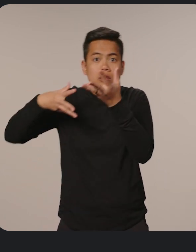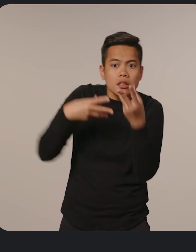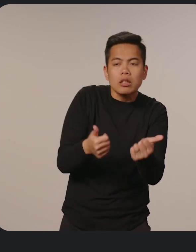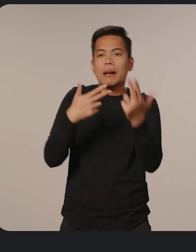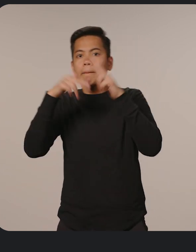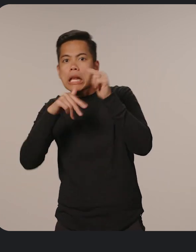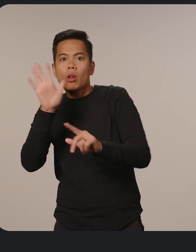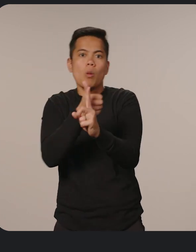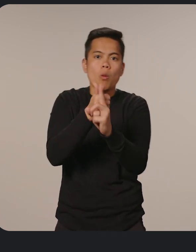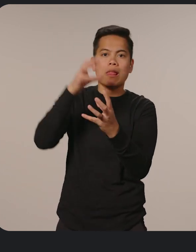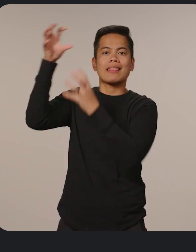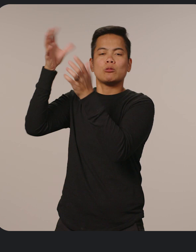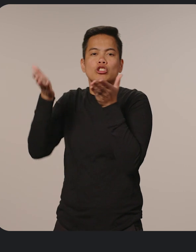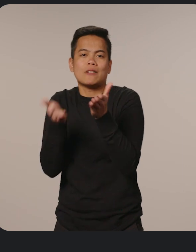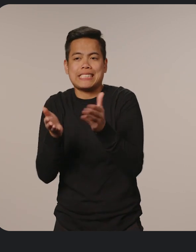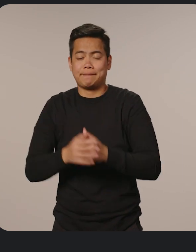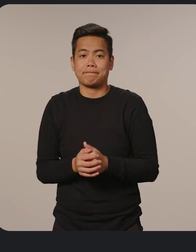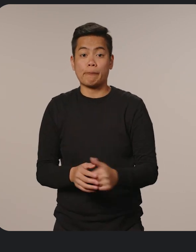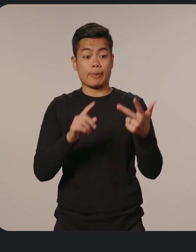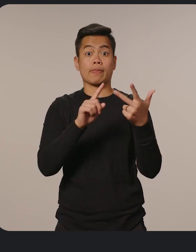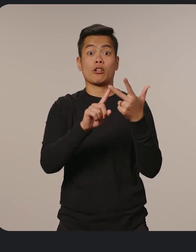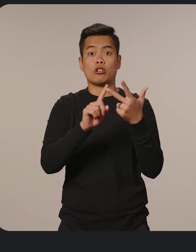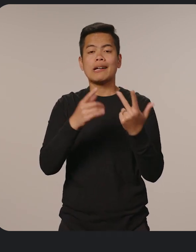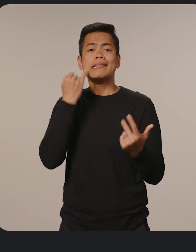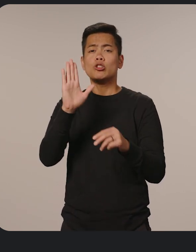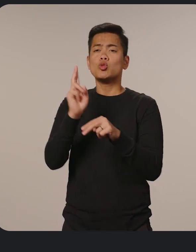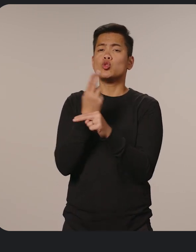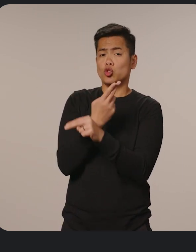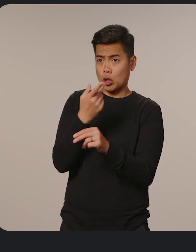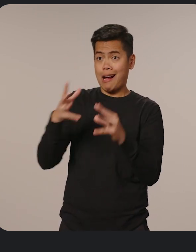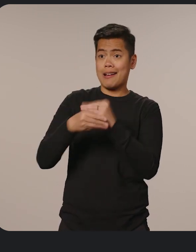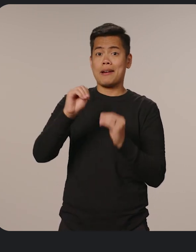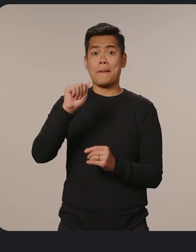Third, if your user adds a Matter device in the Google Home app, you can now show the device in your app